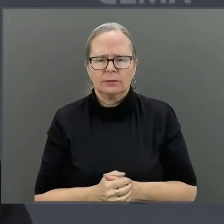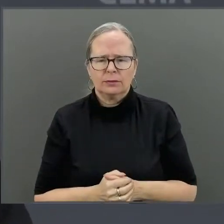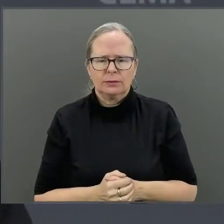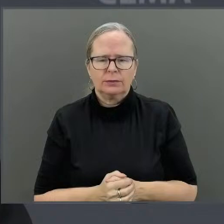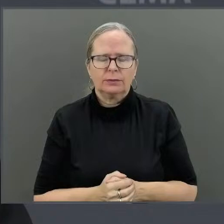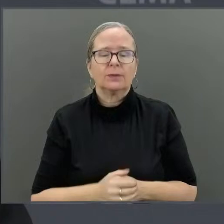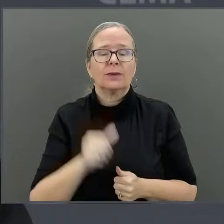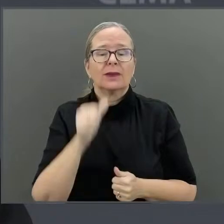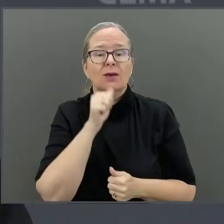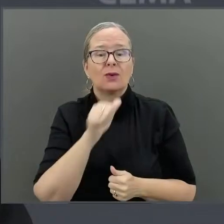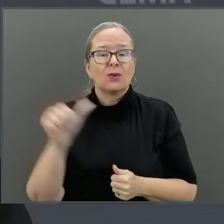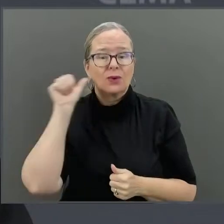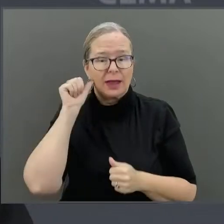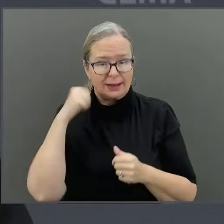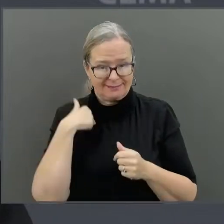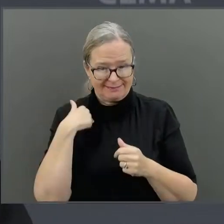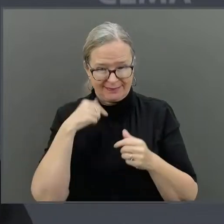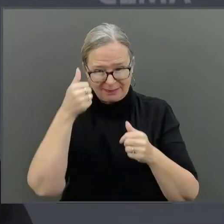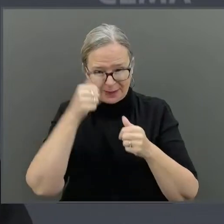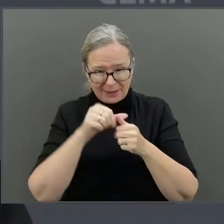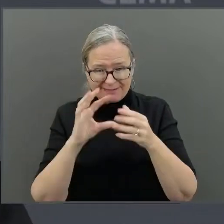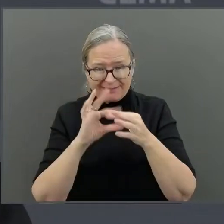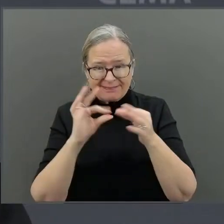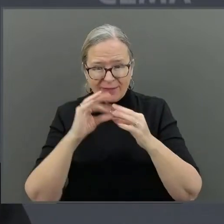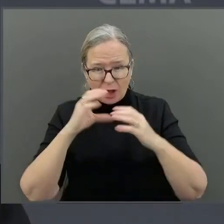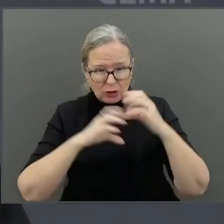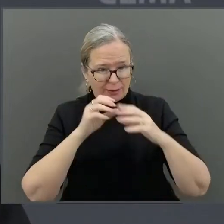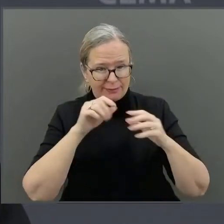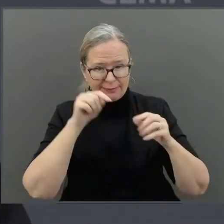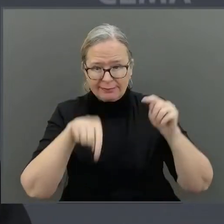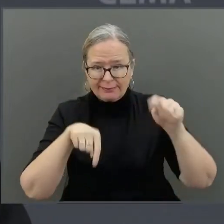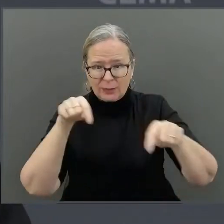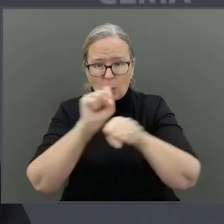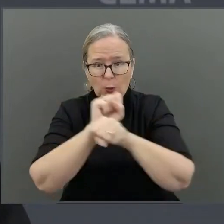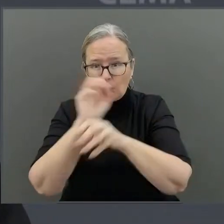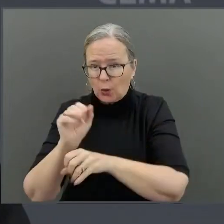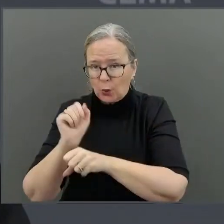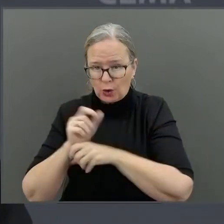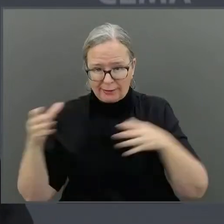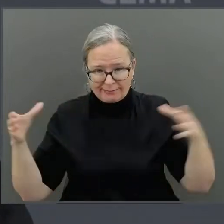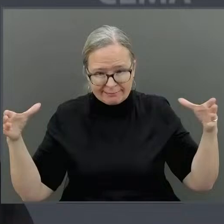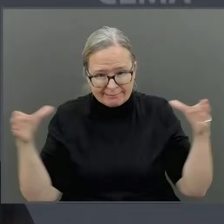provide non-potable water for construction work only I am pleased to say one of these